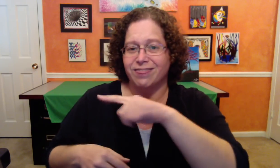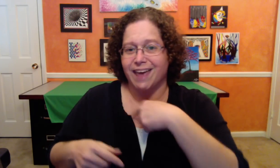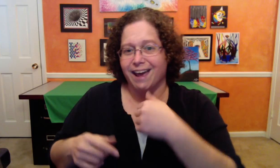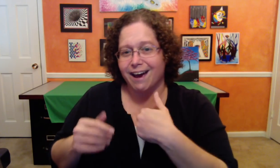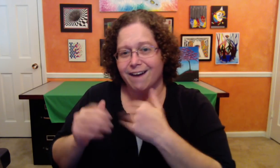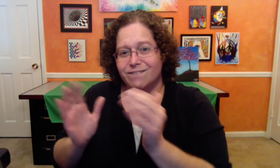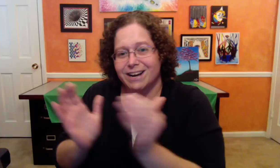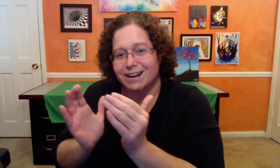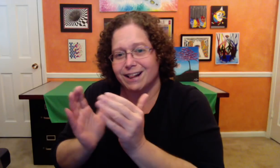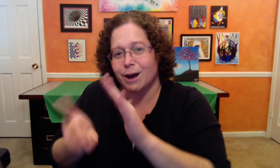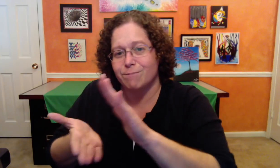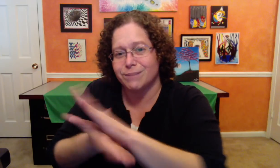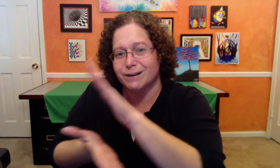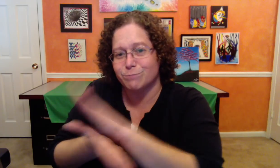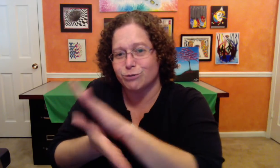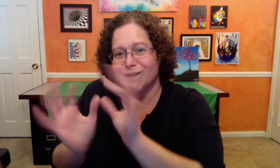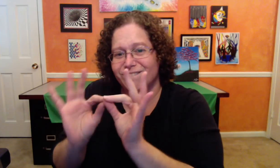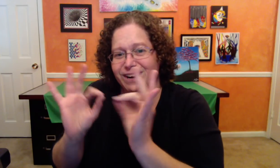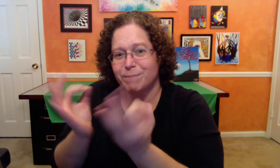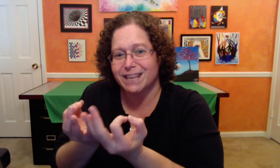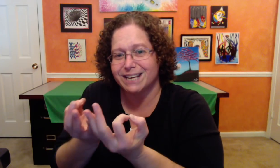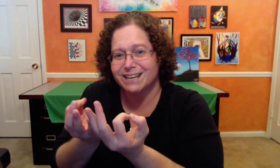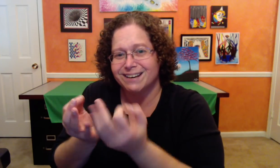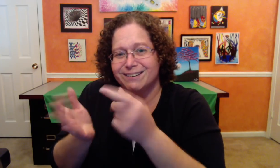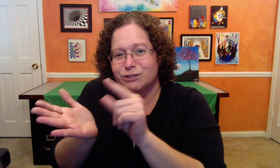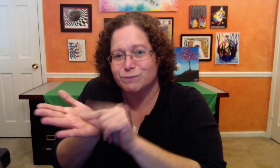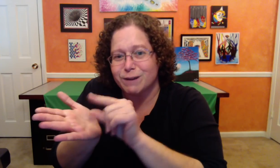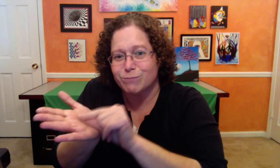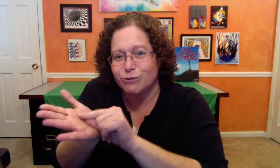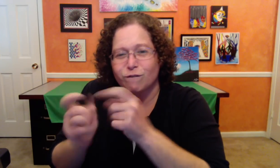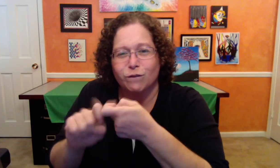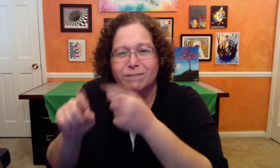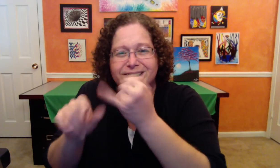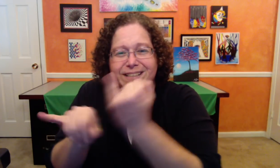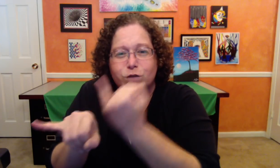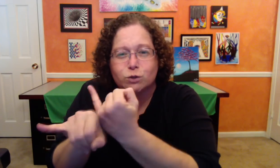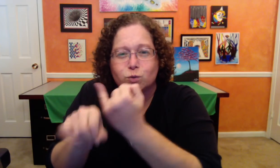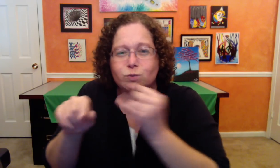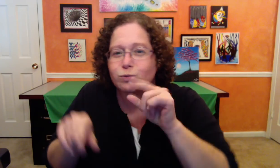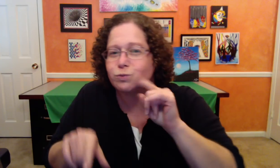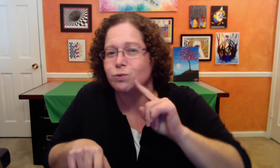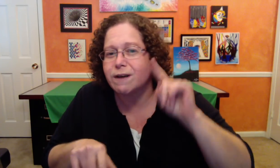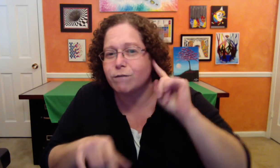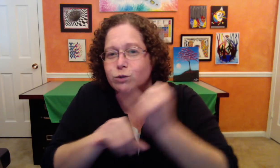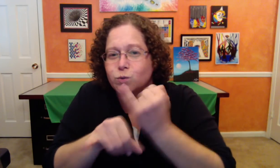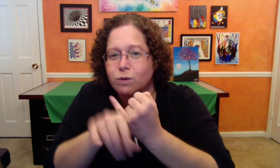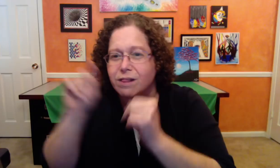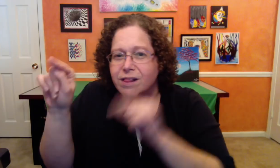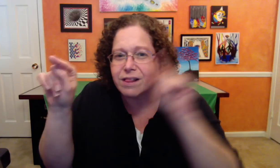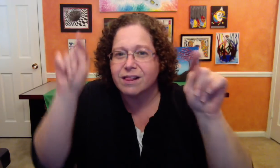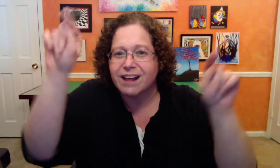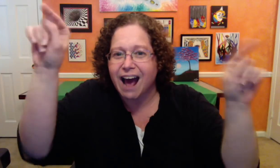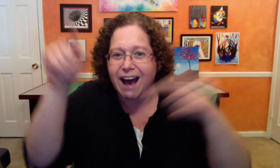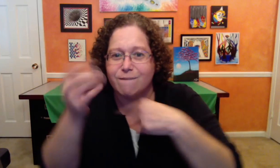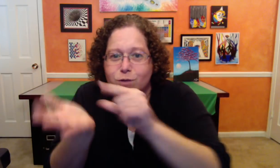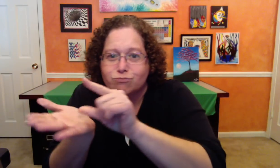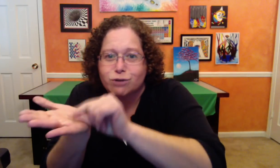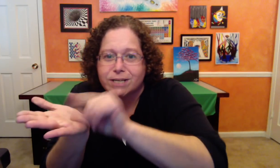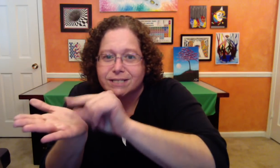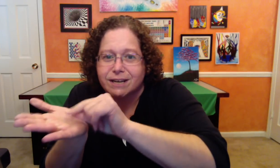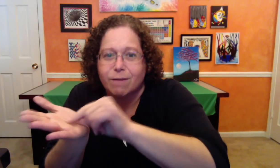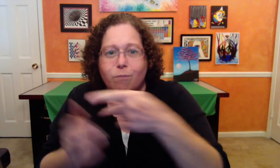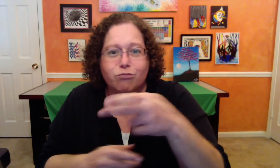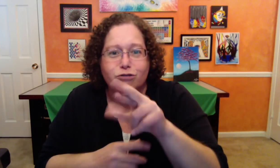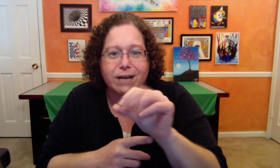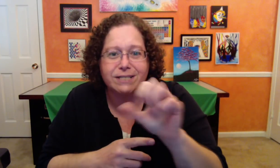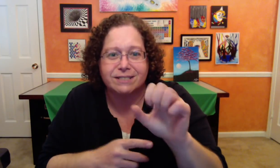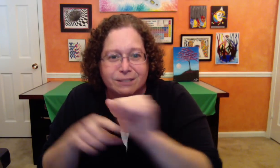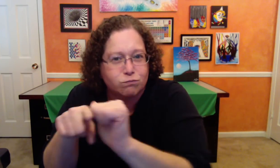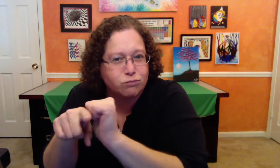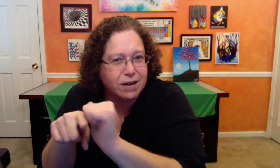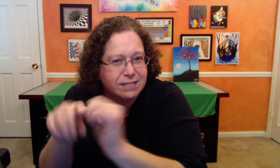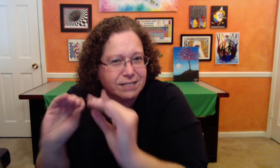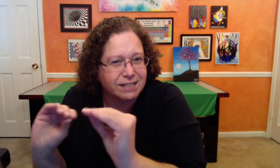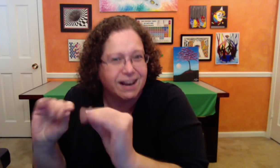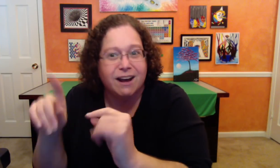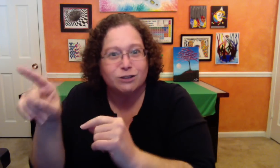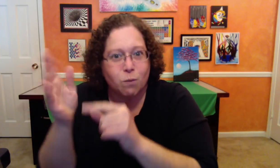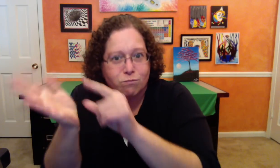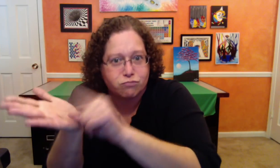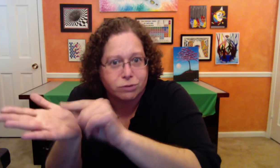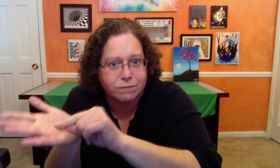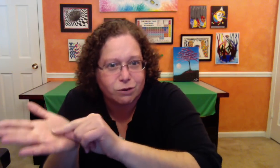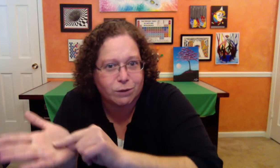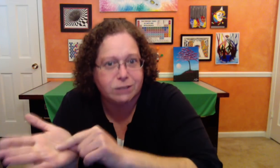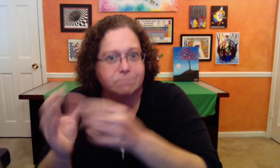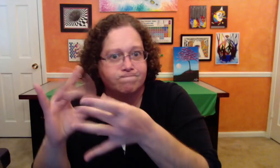There was the “Little Paper Family” which deaf schools had their printing press, to train students to become printers.